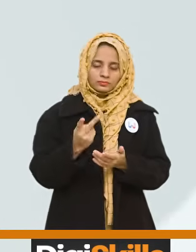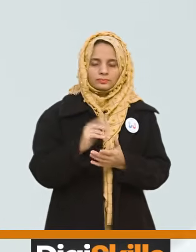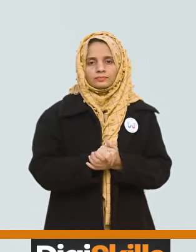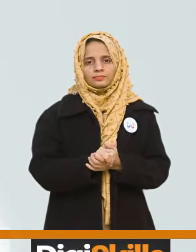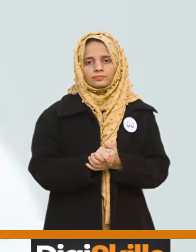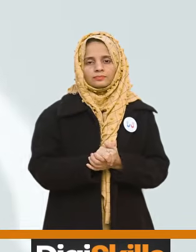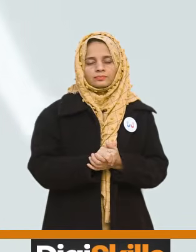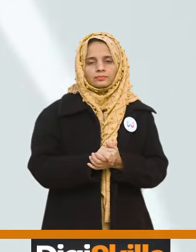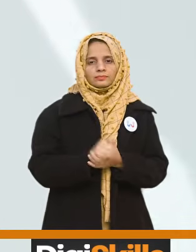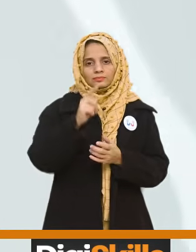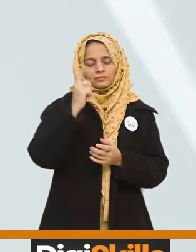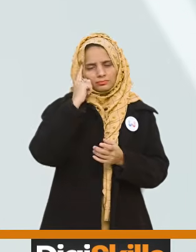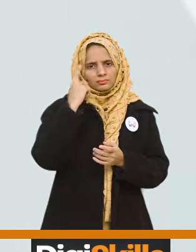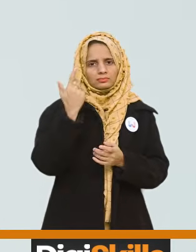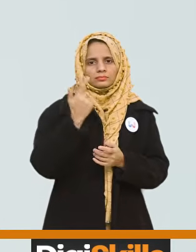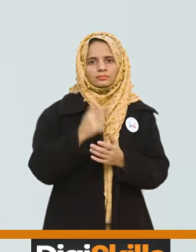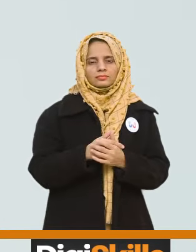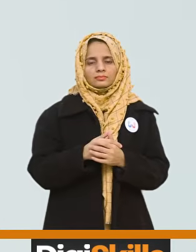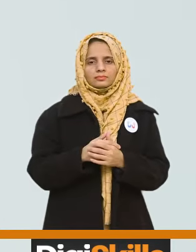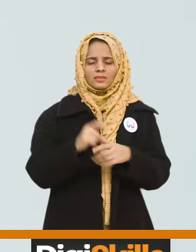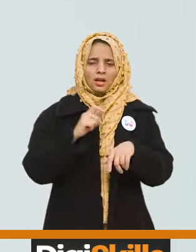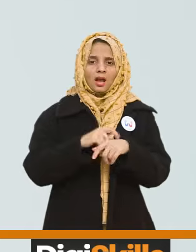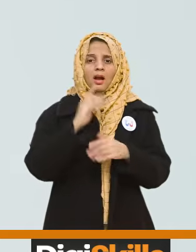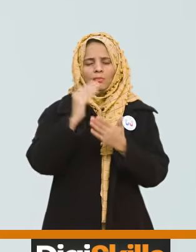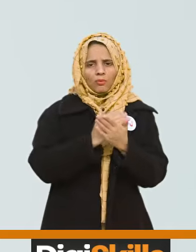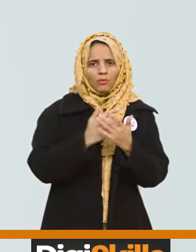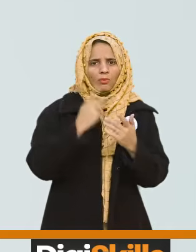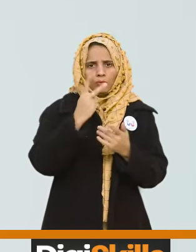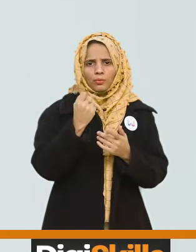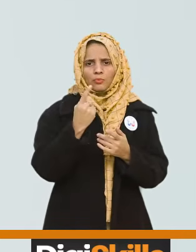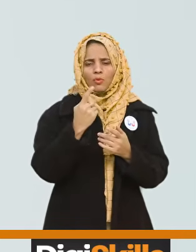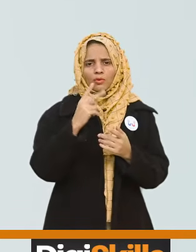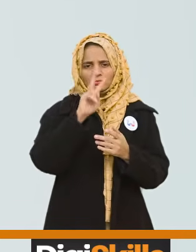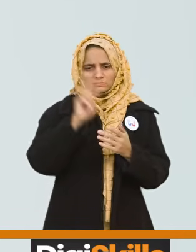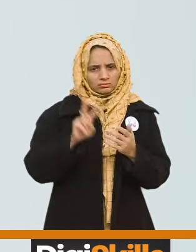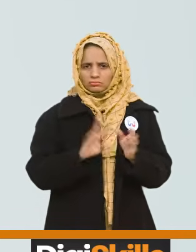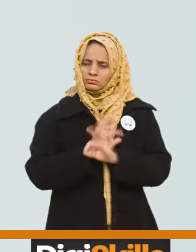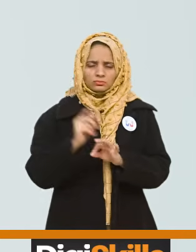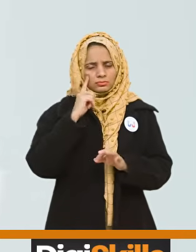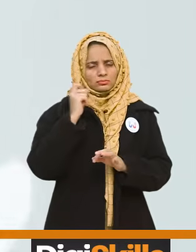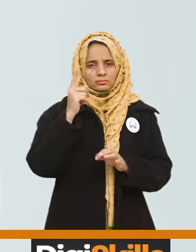It is possible that you may have understood the overview of the requirement, but you may